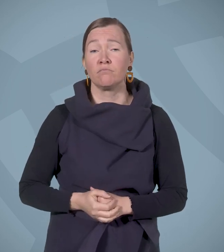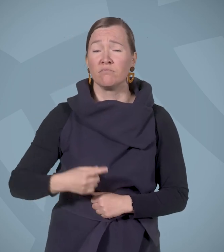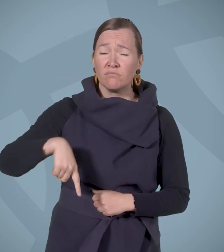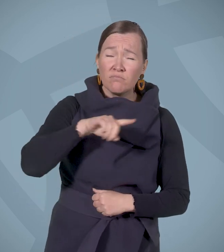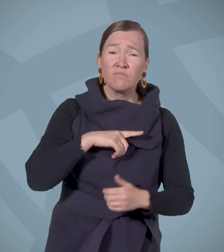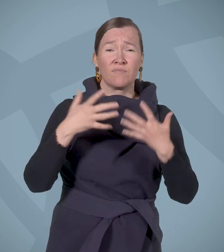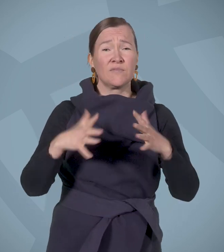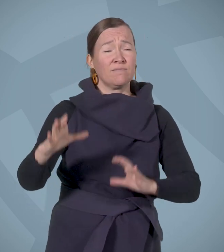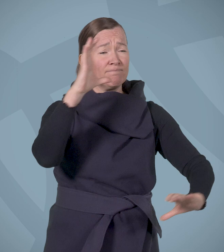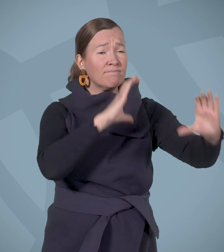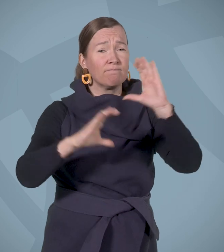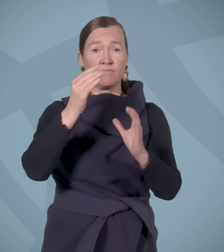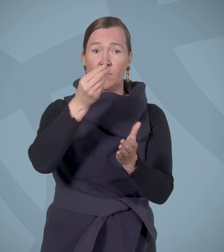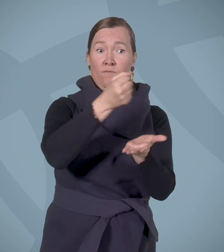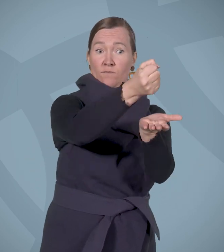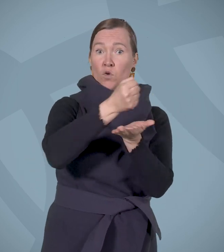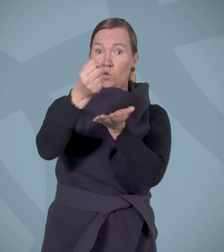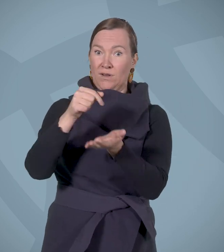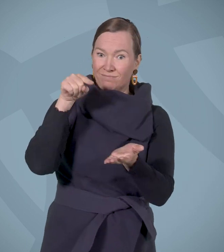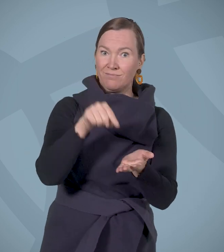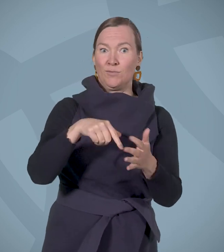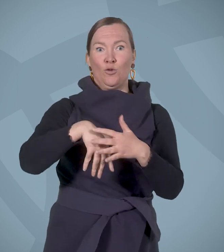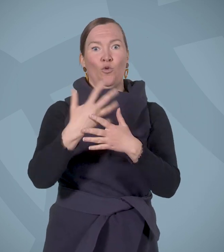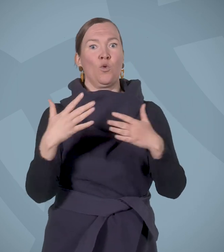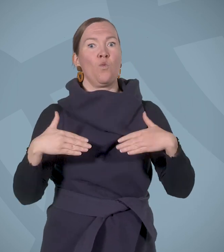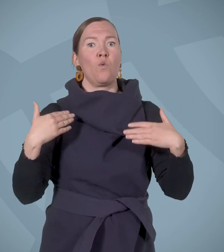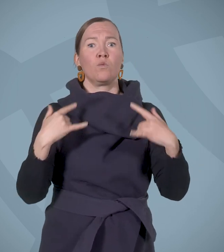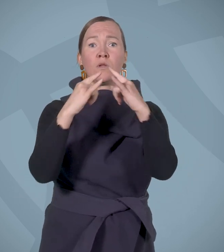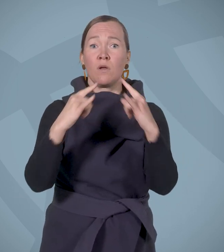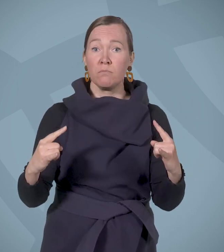We have sought funding to organise the Nordic Youth Camp, -